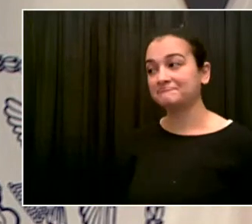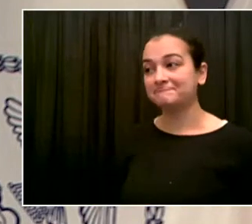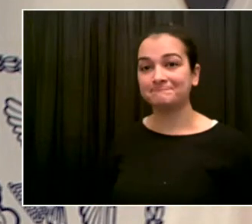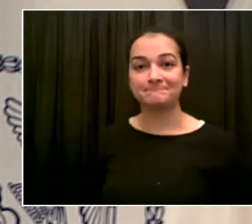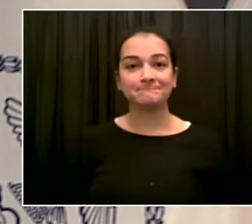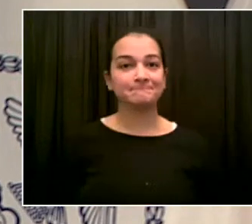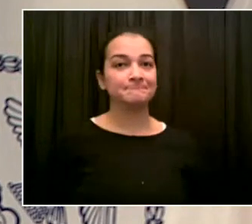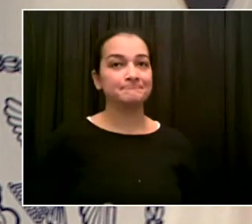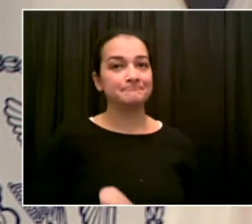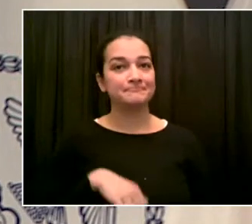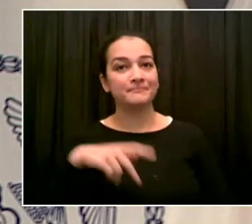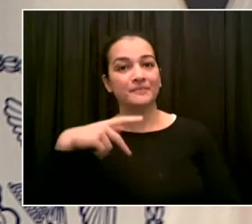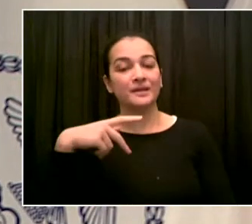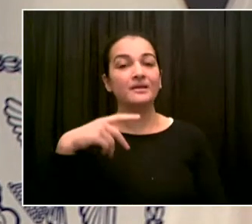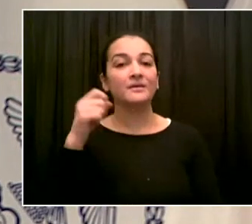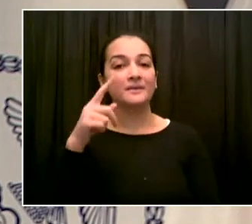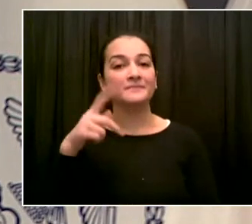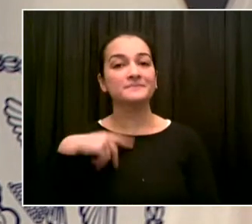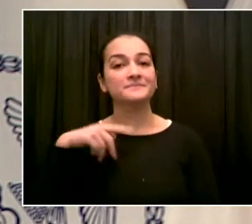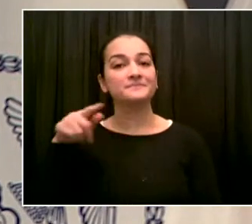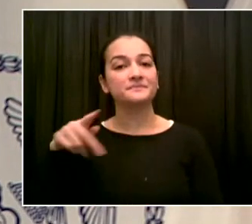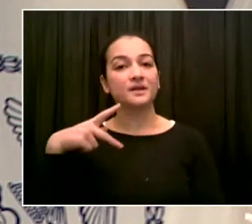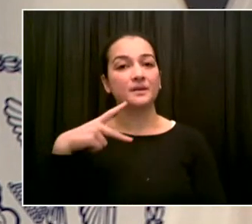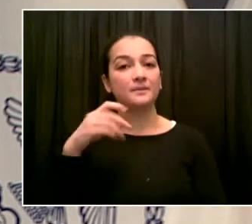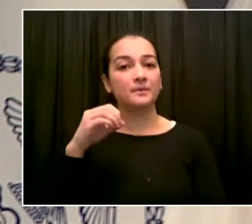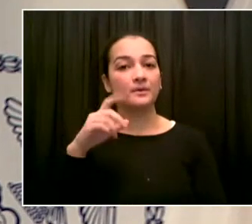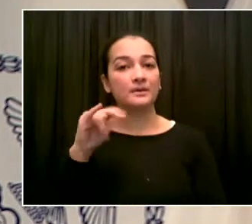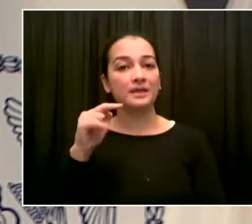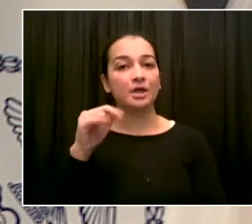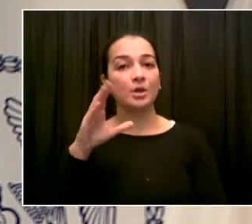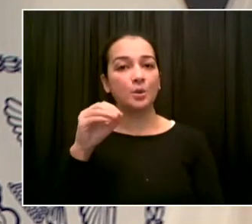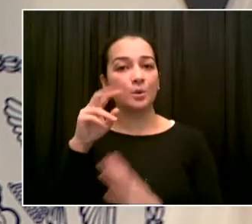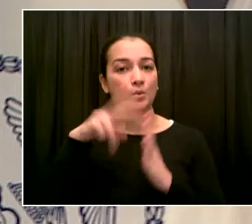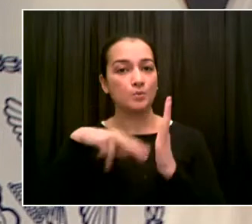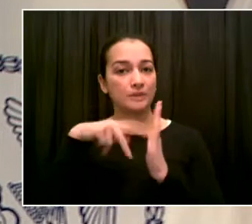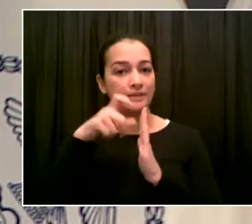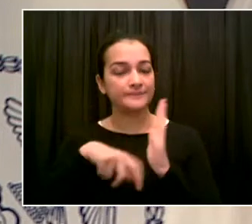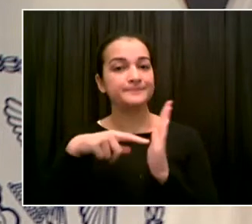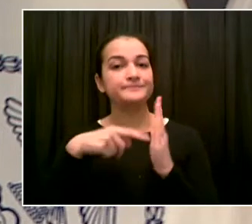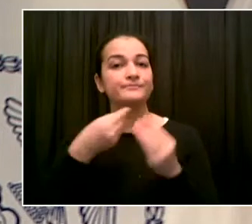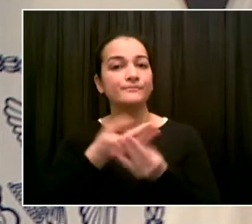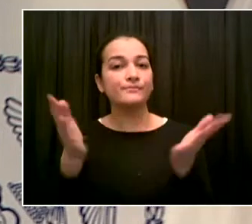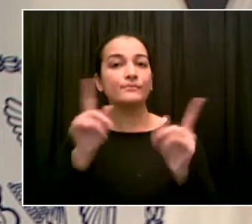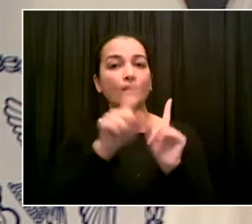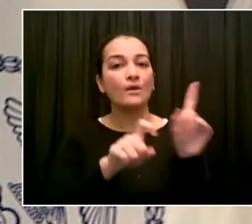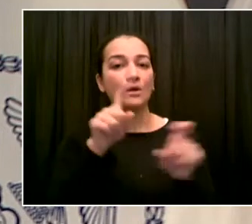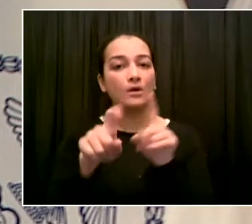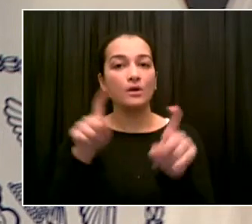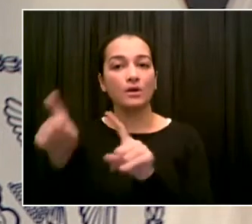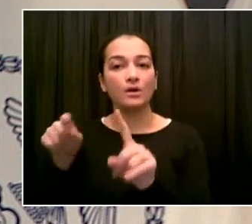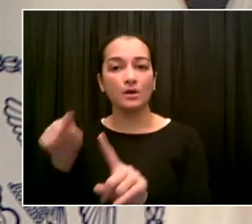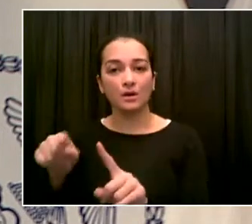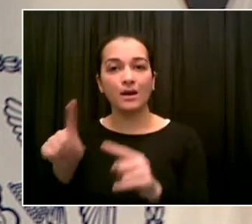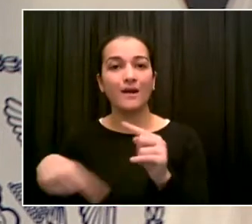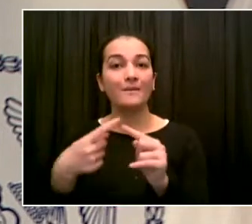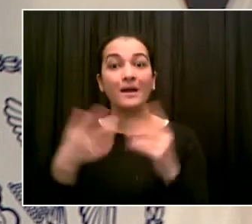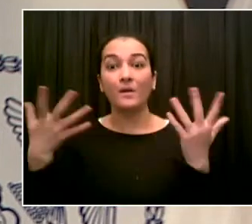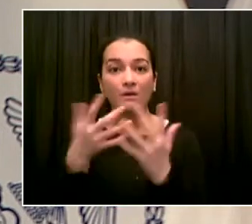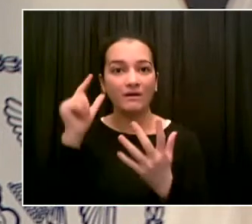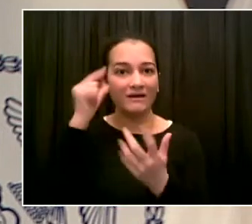POLITICO HAD AN EXCLUSIVE ON A NEW POLL ABOUT THE GOVERNOR'S RACE THAT SHOWS NOT ONLY DO YOU HAVE THE HIGHEST FAVORABILITY RATING AS A